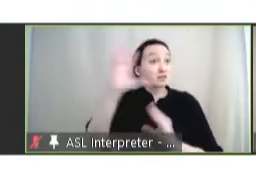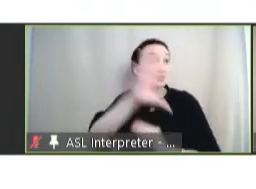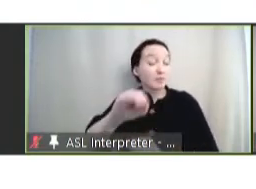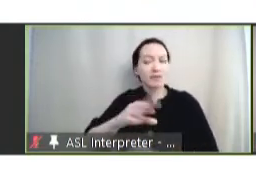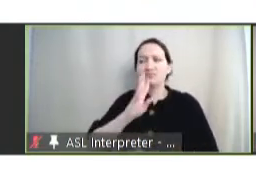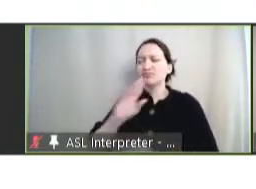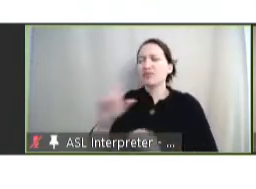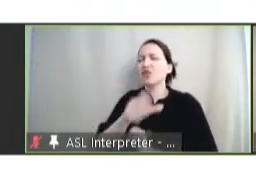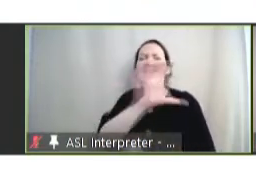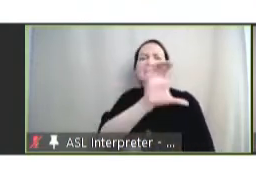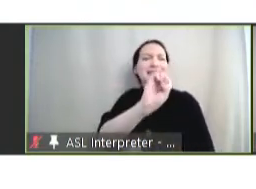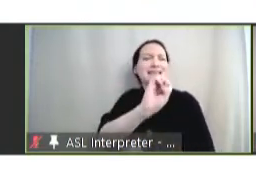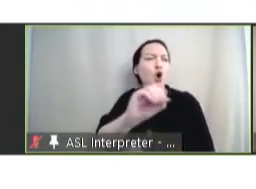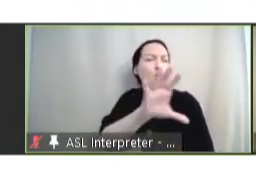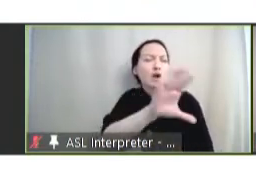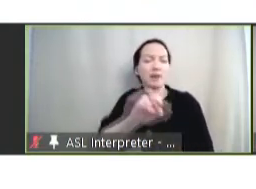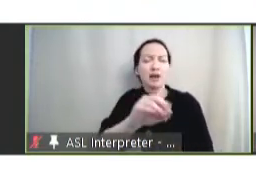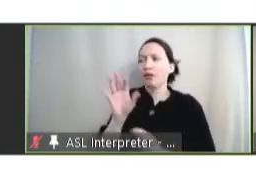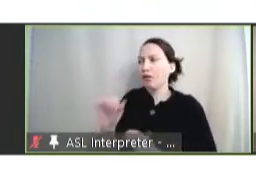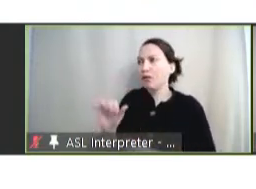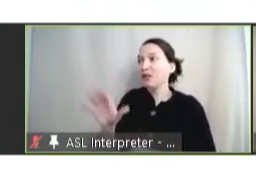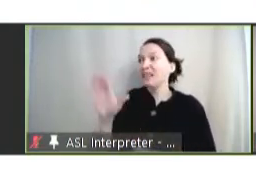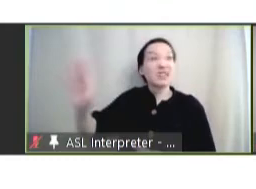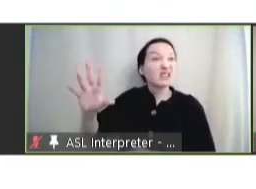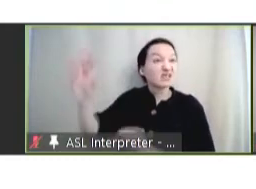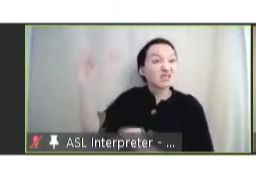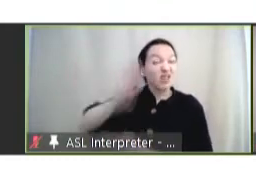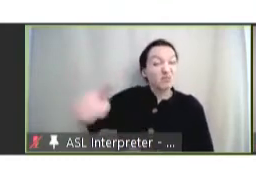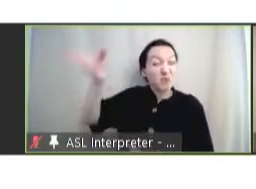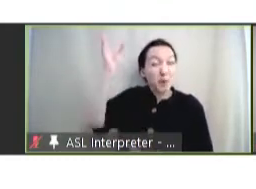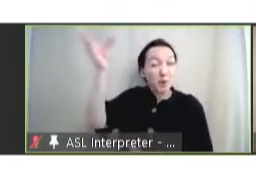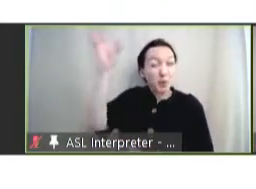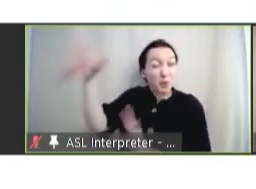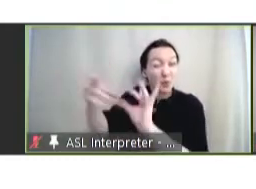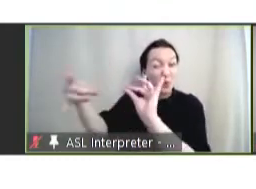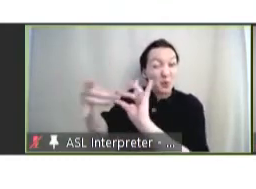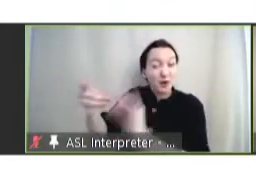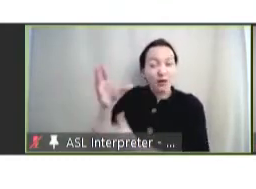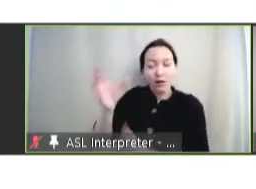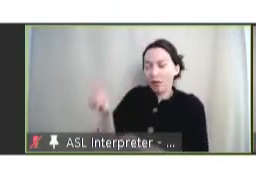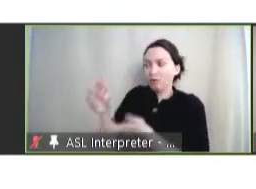CEOs of companies who said that his voice and his messaging enabled them to lean in and go